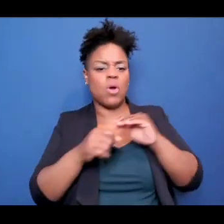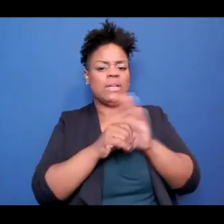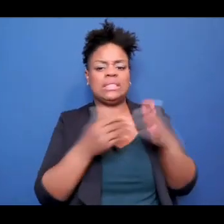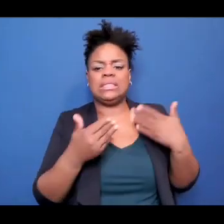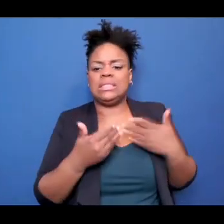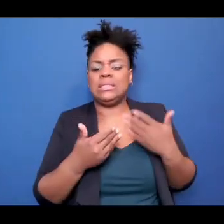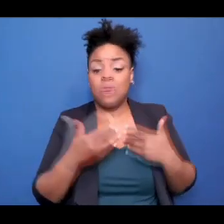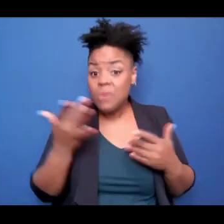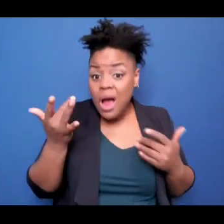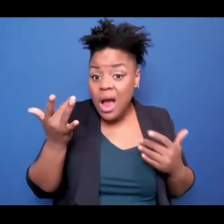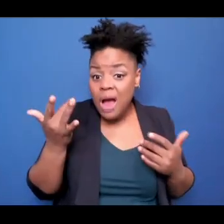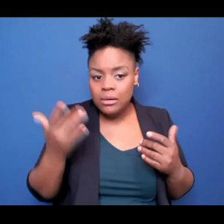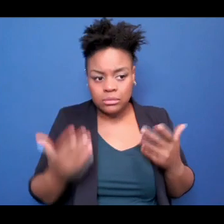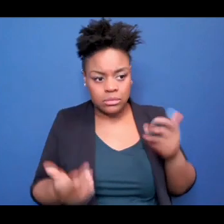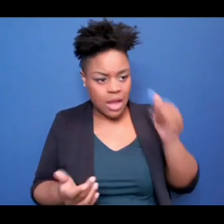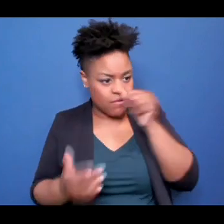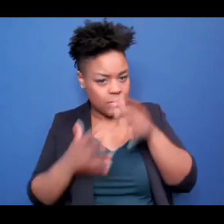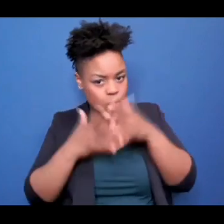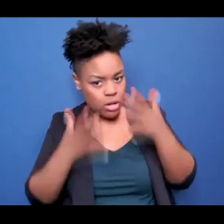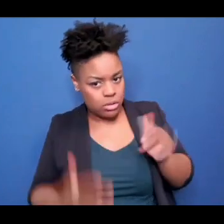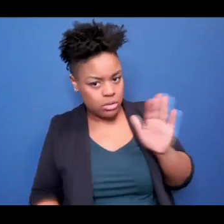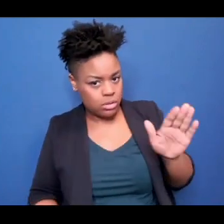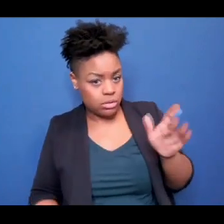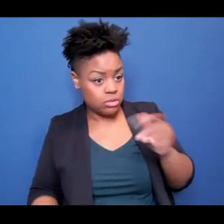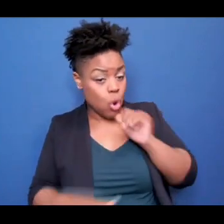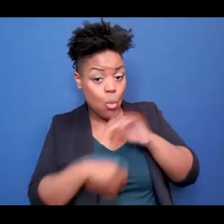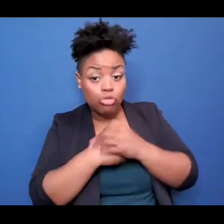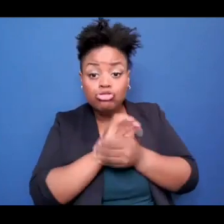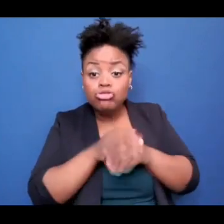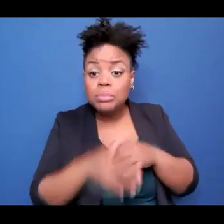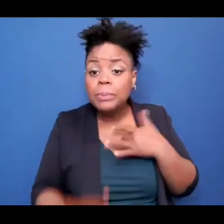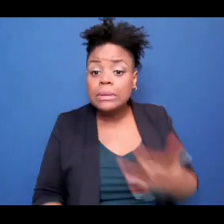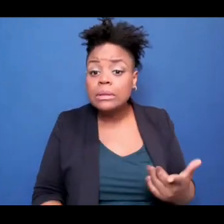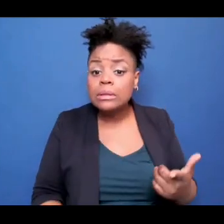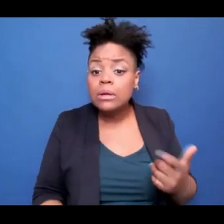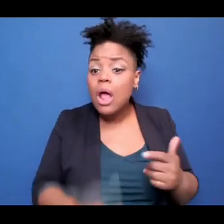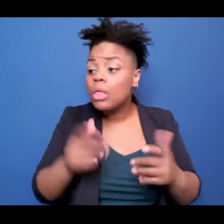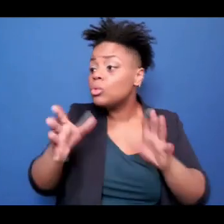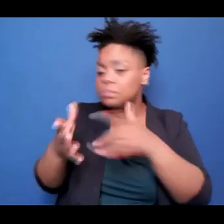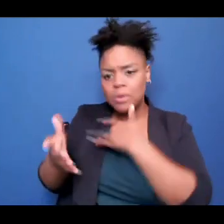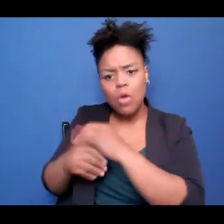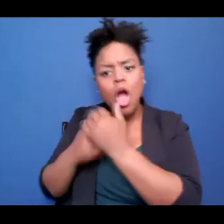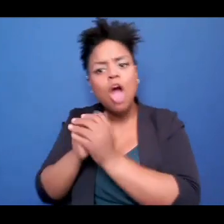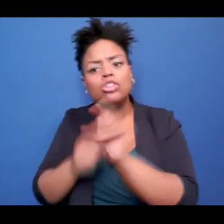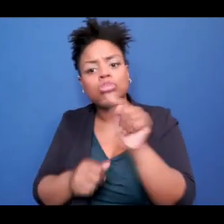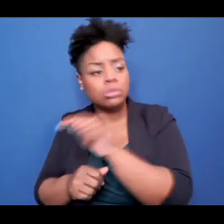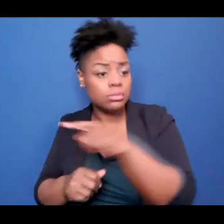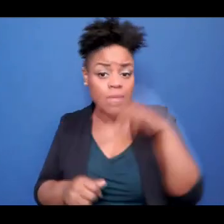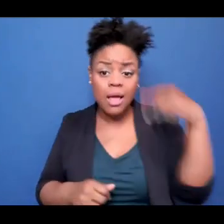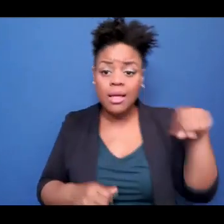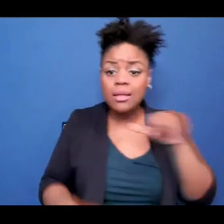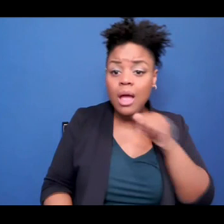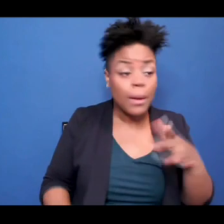COULD IT JUST BE THAT AFRICAN AMERICANS OR THE COLORED POPULATION DO NOT WASH THEIR HANDS AS WELL AS OTHER GROUPS OR